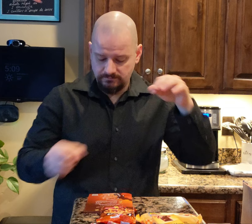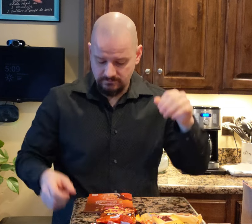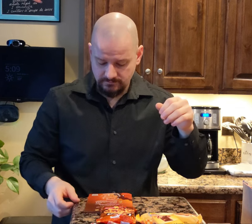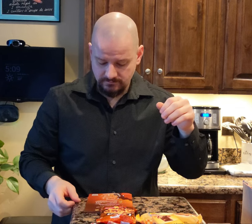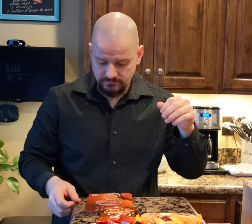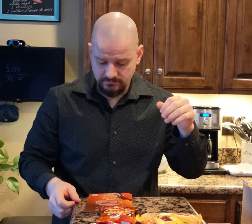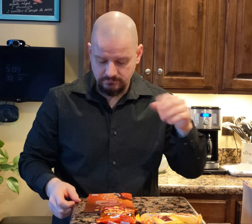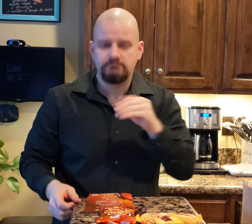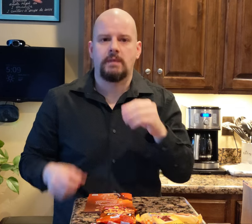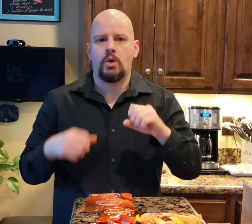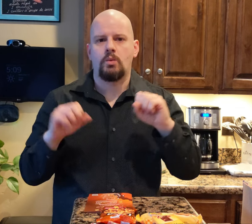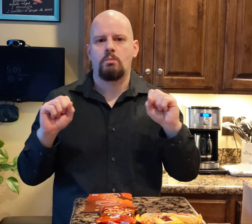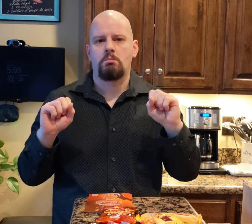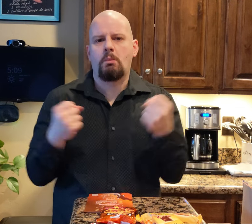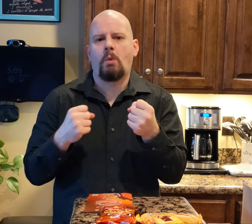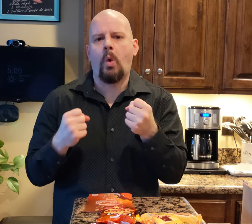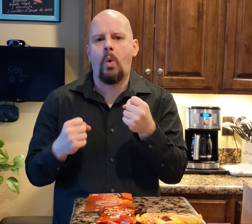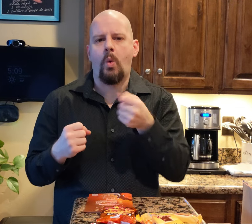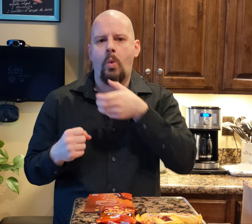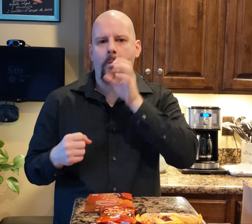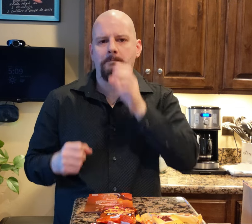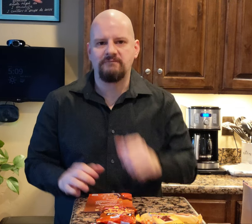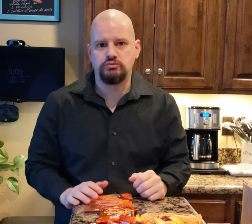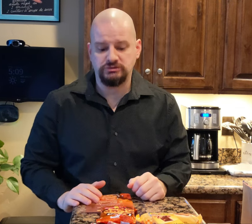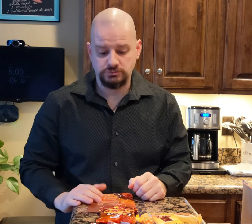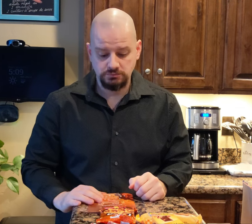and some cold beverages.